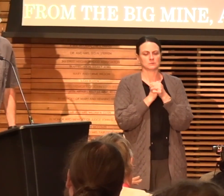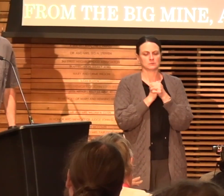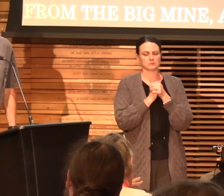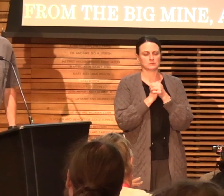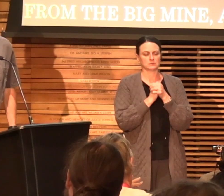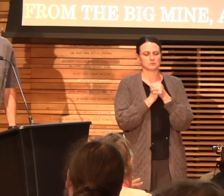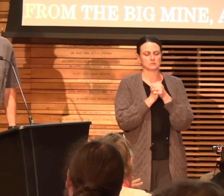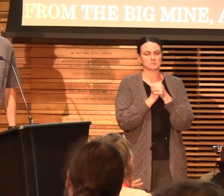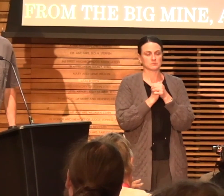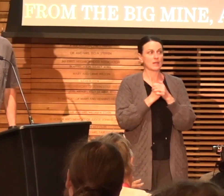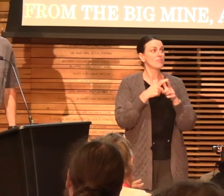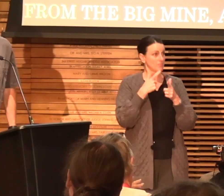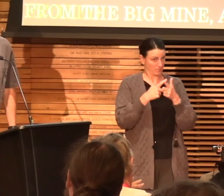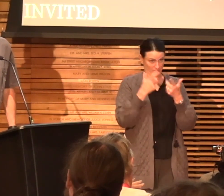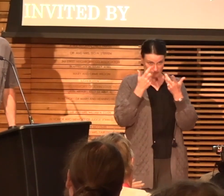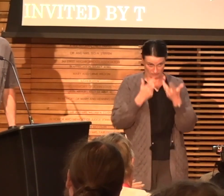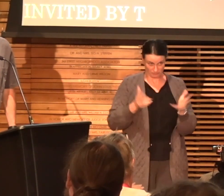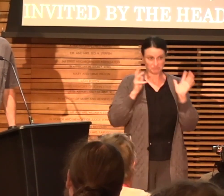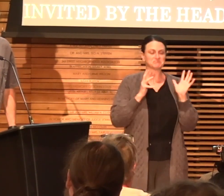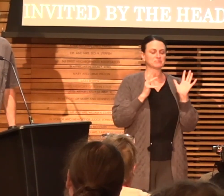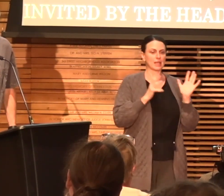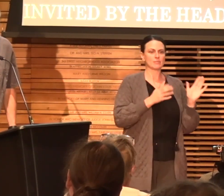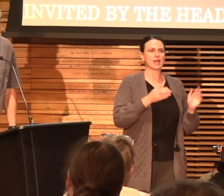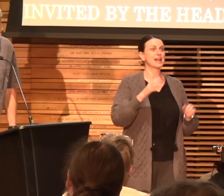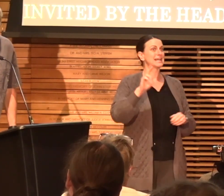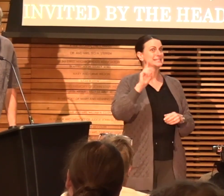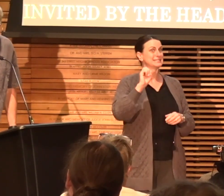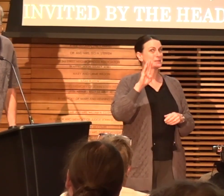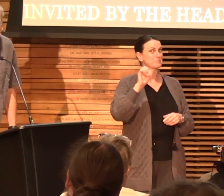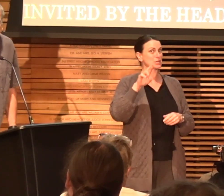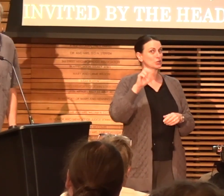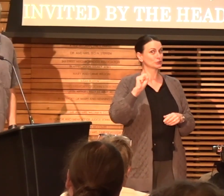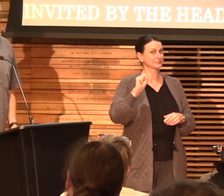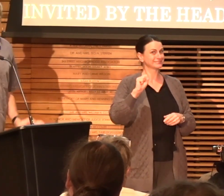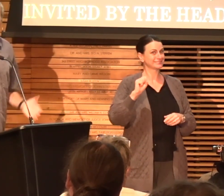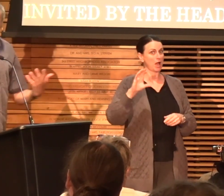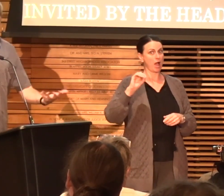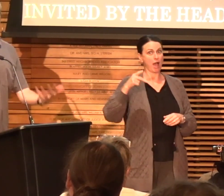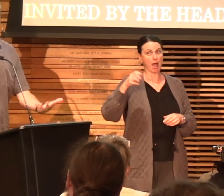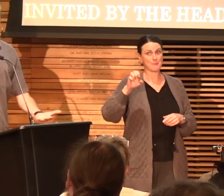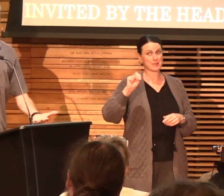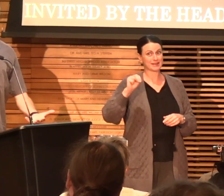she gets invited by the head of De Beers, Oppenheimer, who owns the big mine,